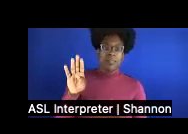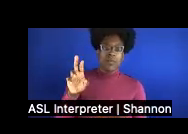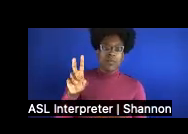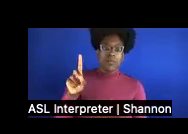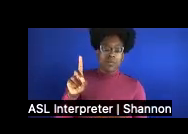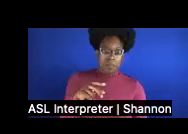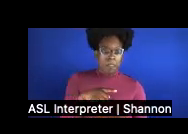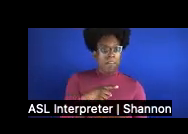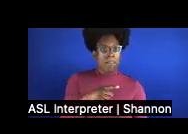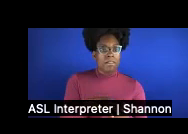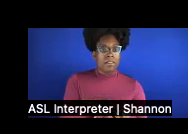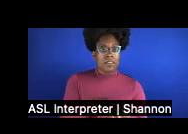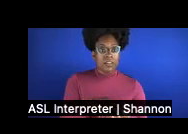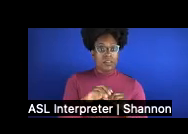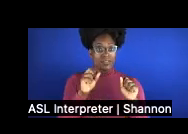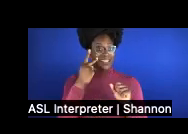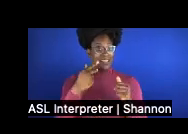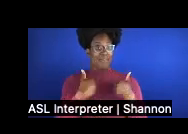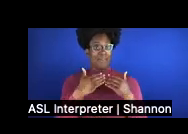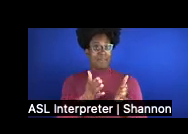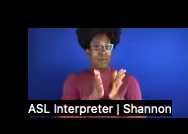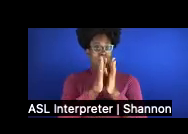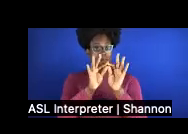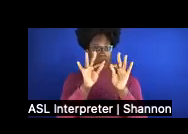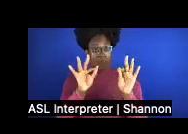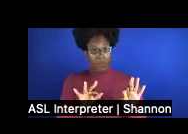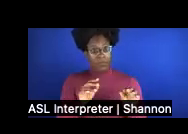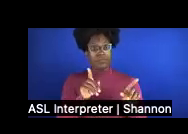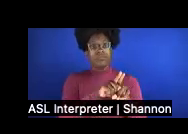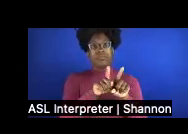As you can see, there's a request form. You can also submit the question directly from there, or,